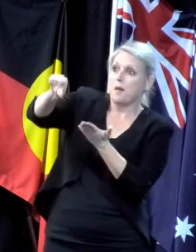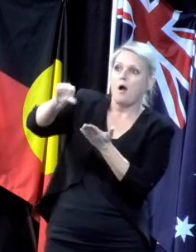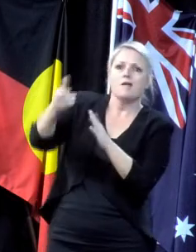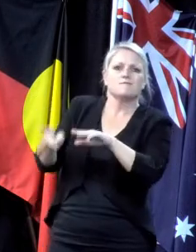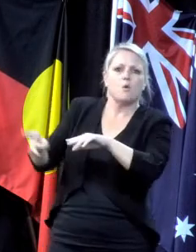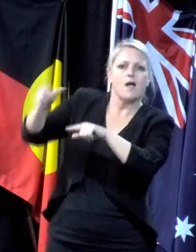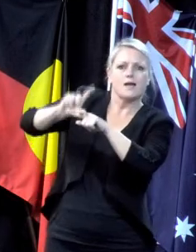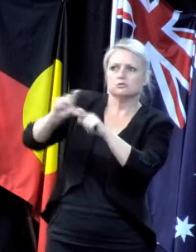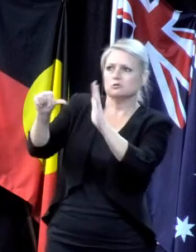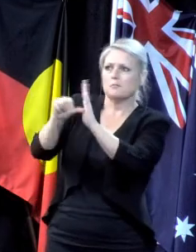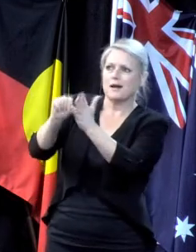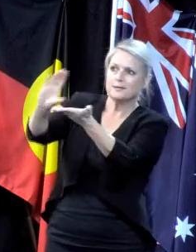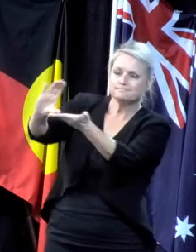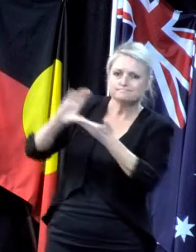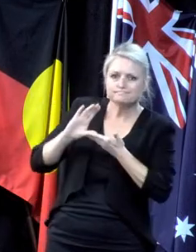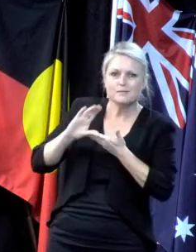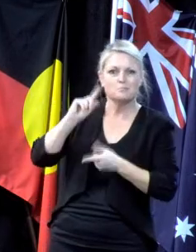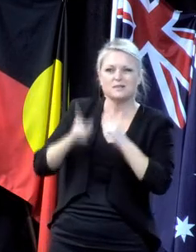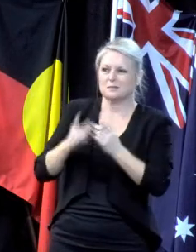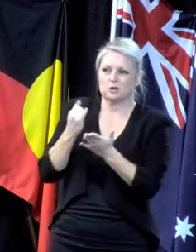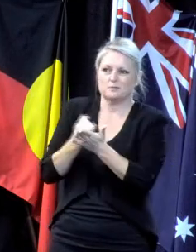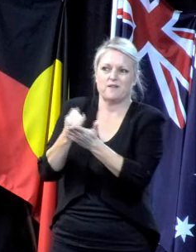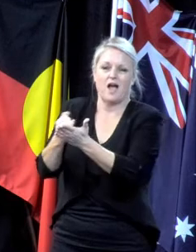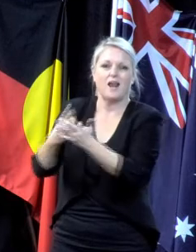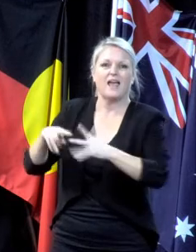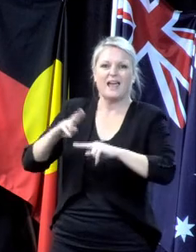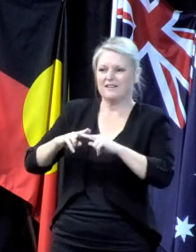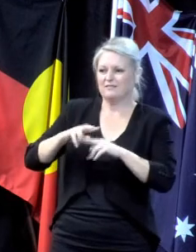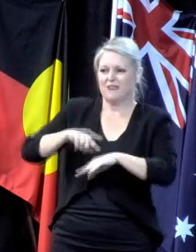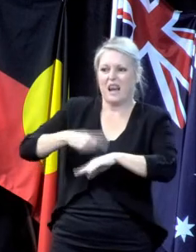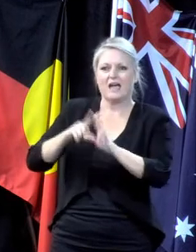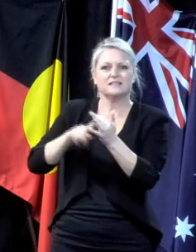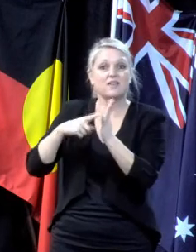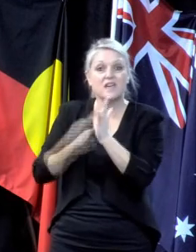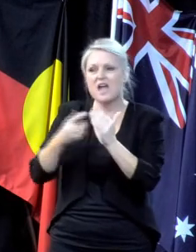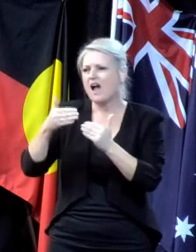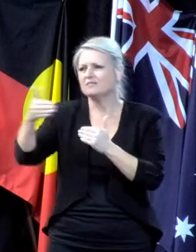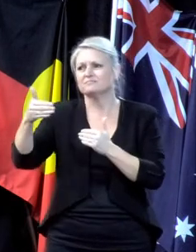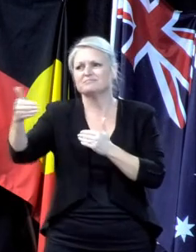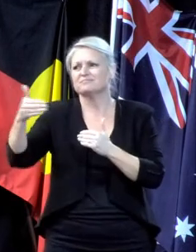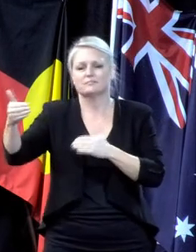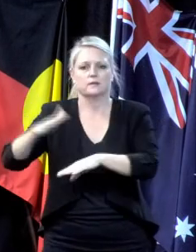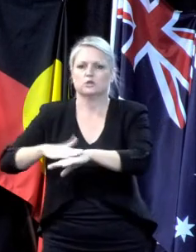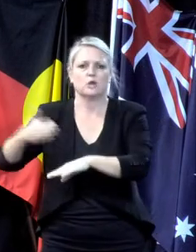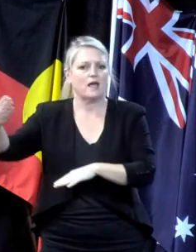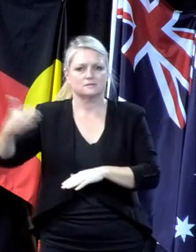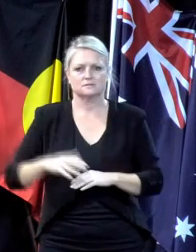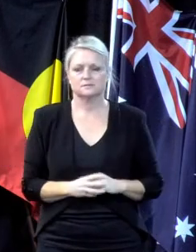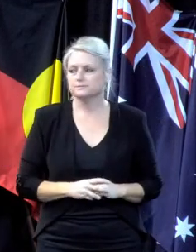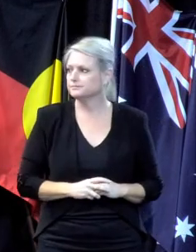particularly if it’s in the later part or later part of the year in semester 2. Because that’s happening across the states.